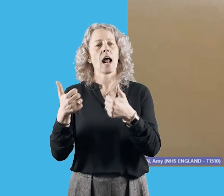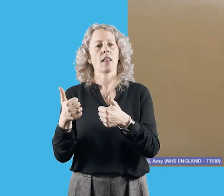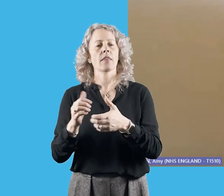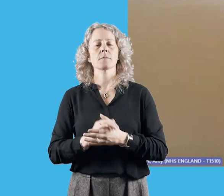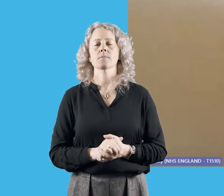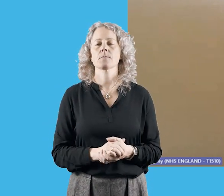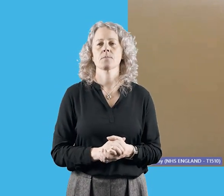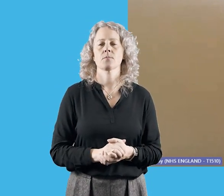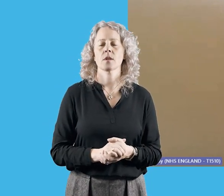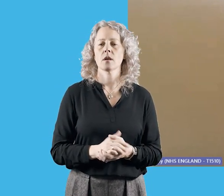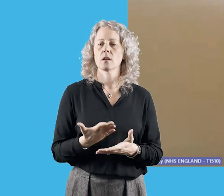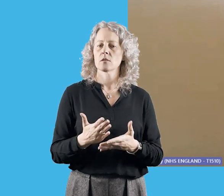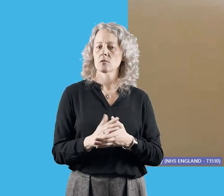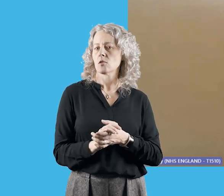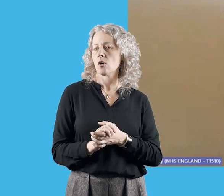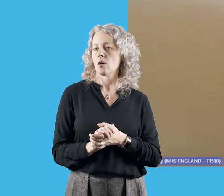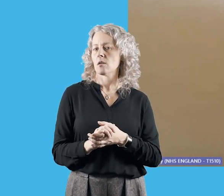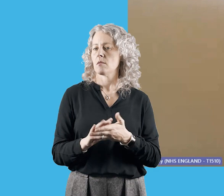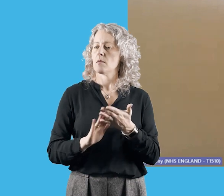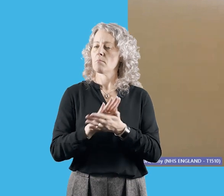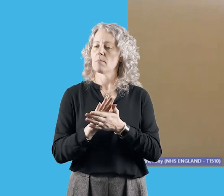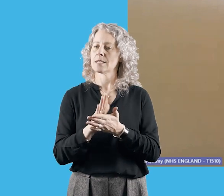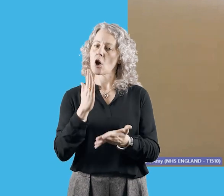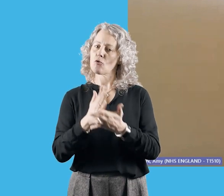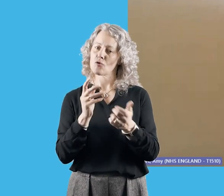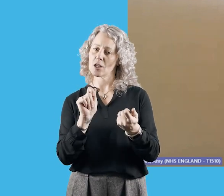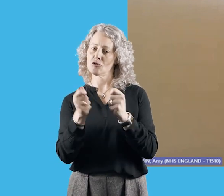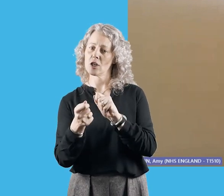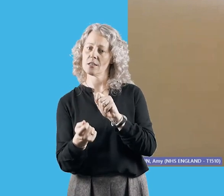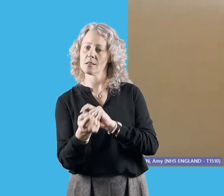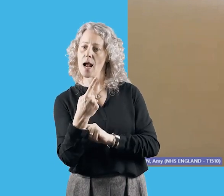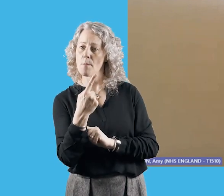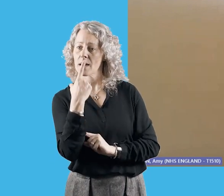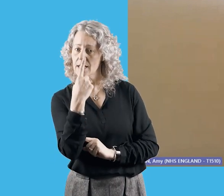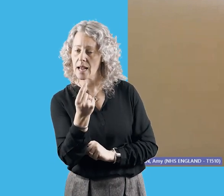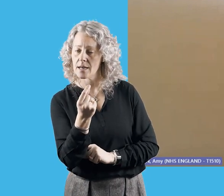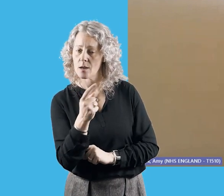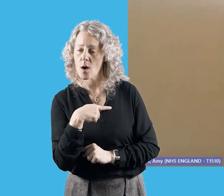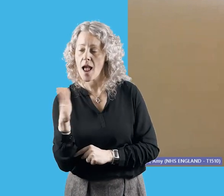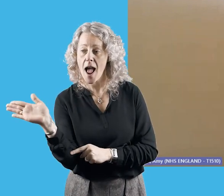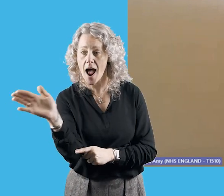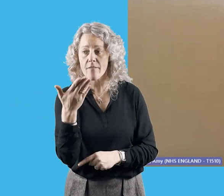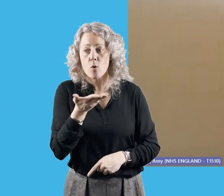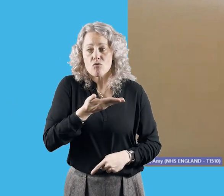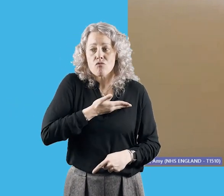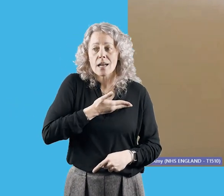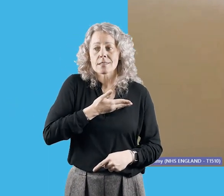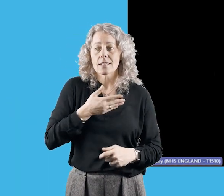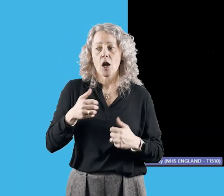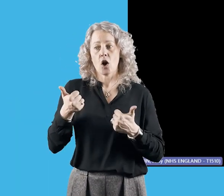comes to health. So the real changes can happen because everyone has a right to good healthcare.